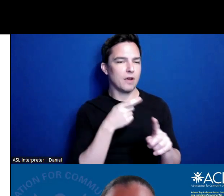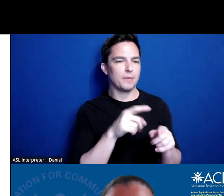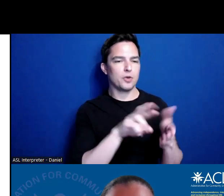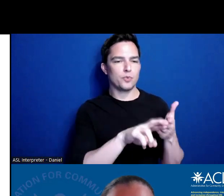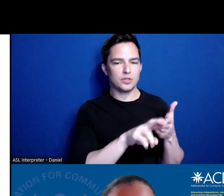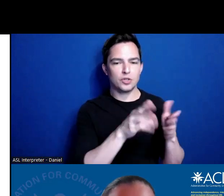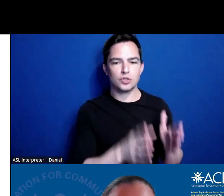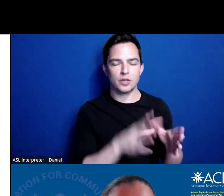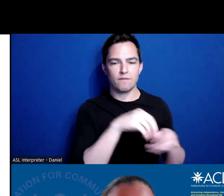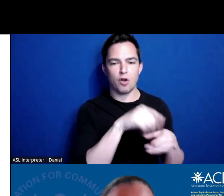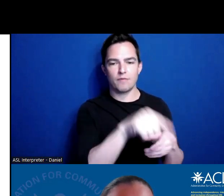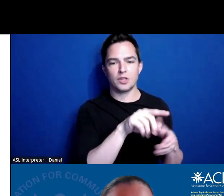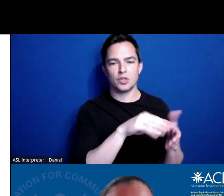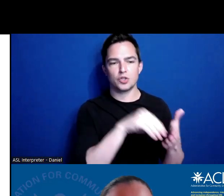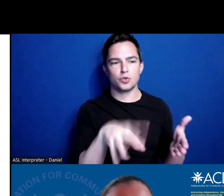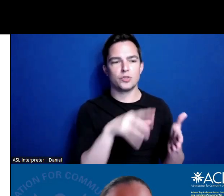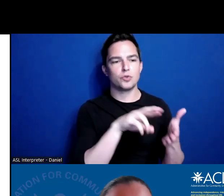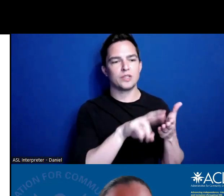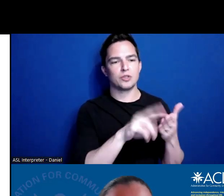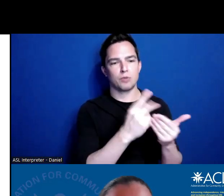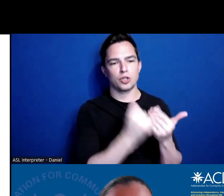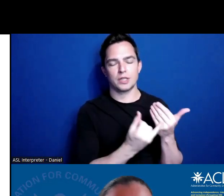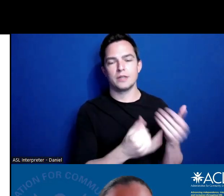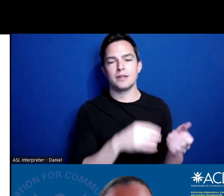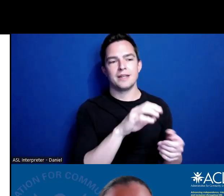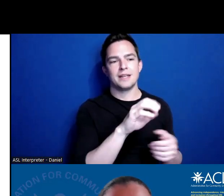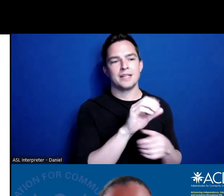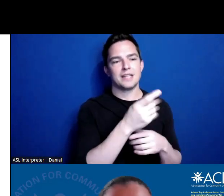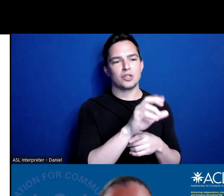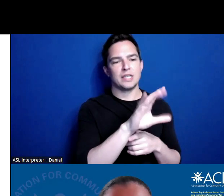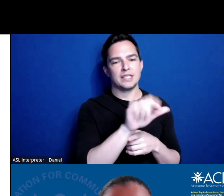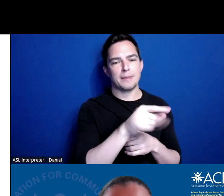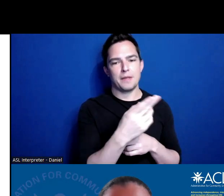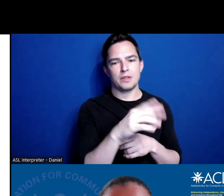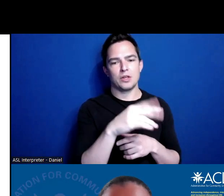involved with this unique research project. Dr. Elizabeth Cardoso and Dr. Purvi Sevak.